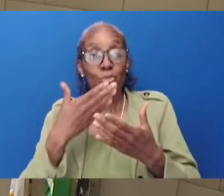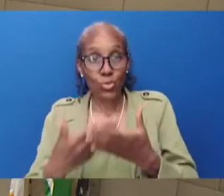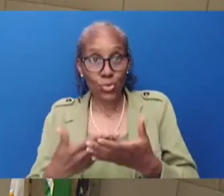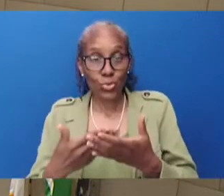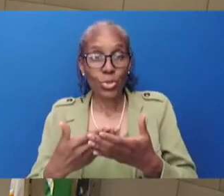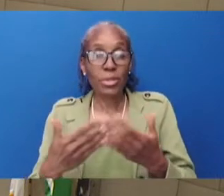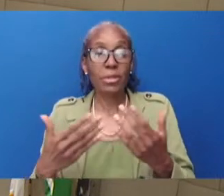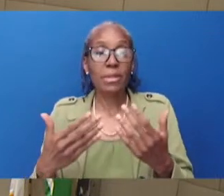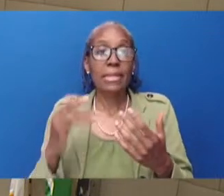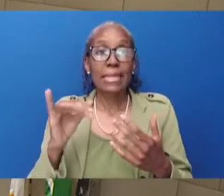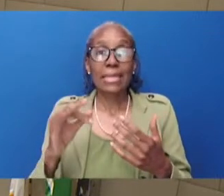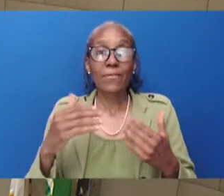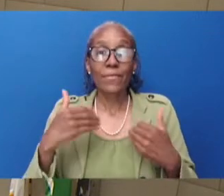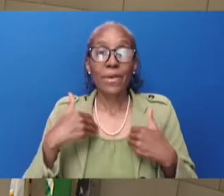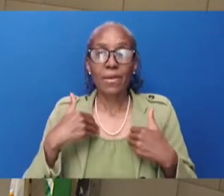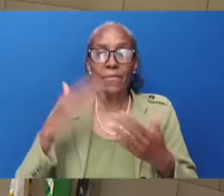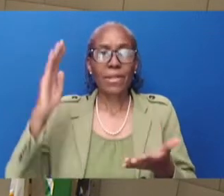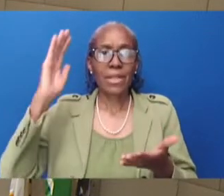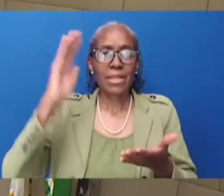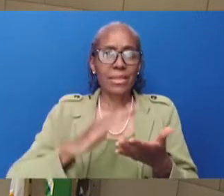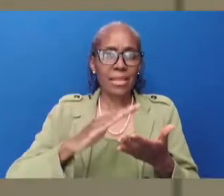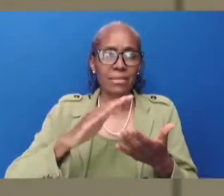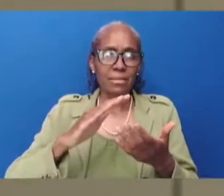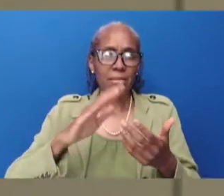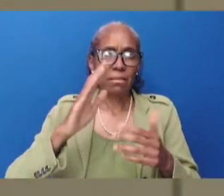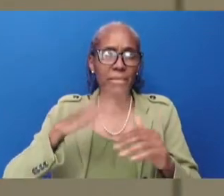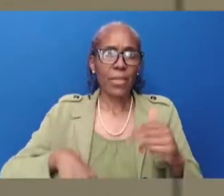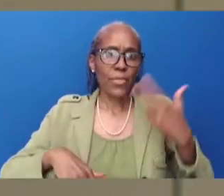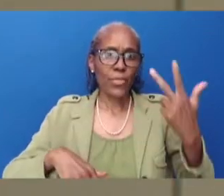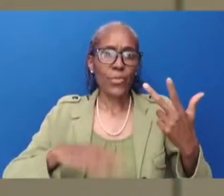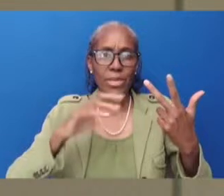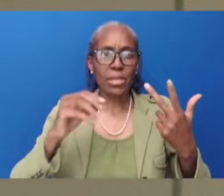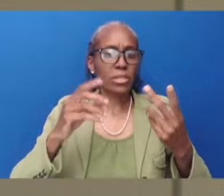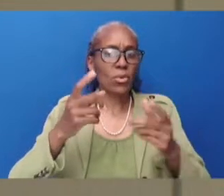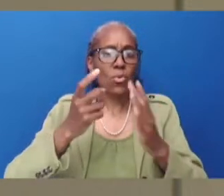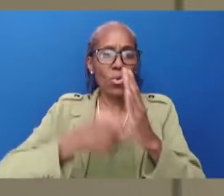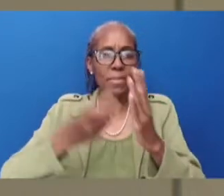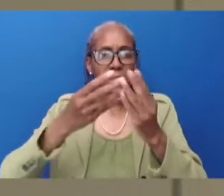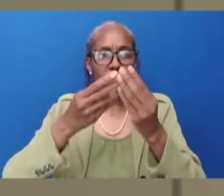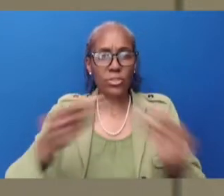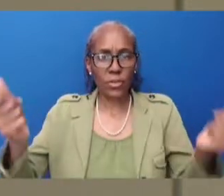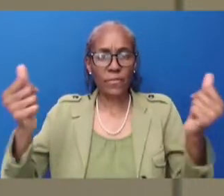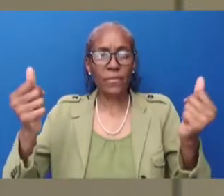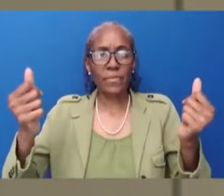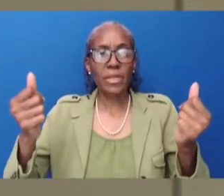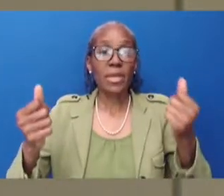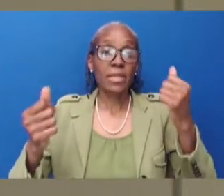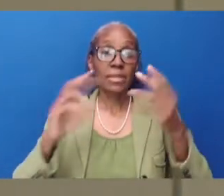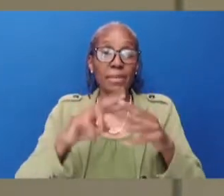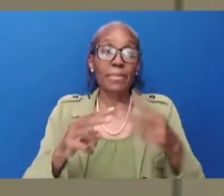THERE'S SOME GOOD THINGS IN